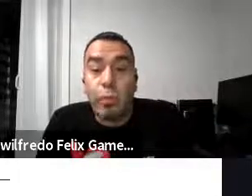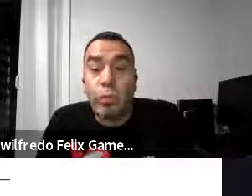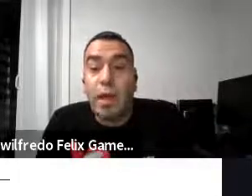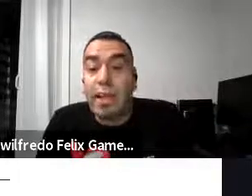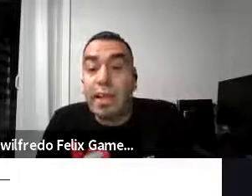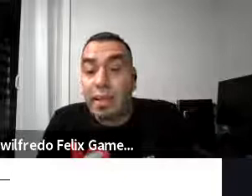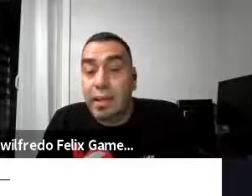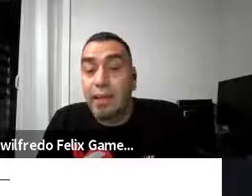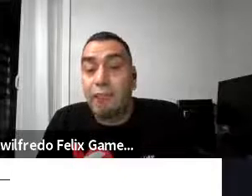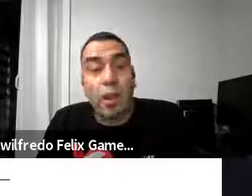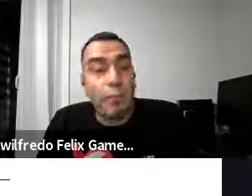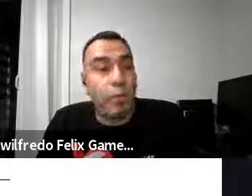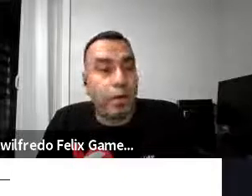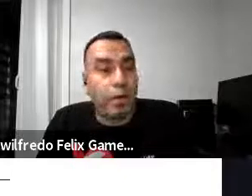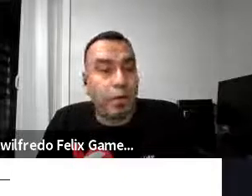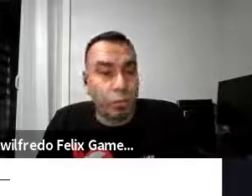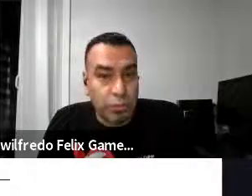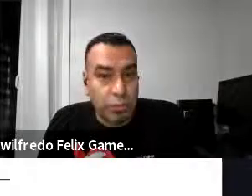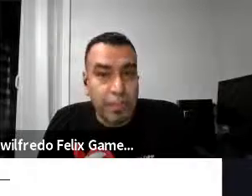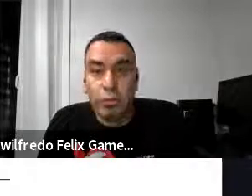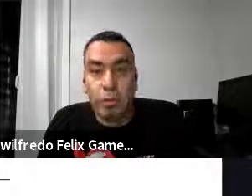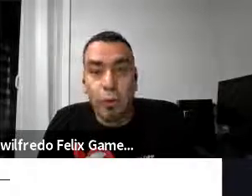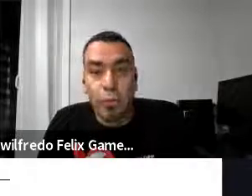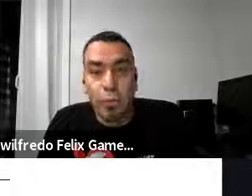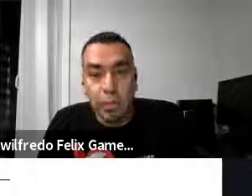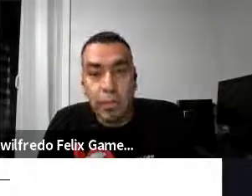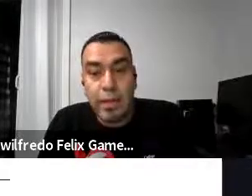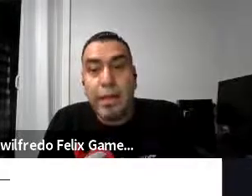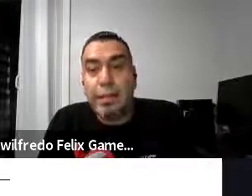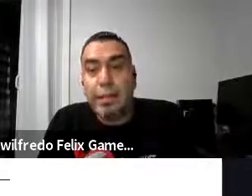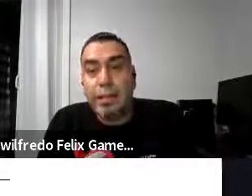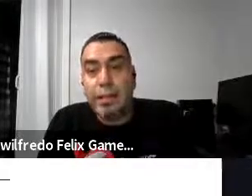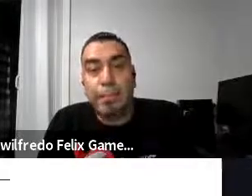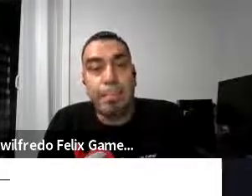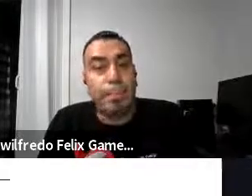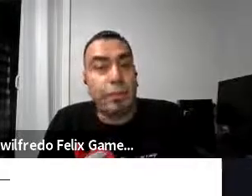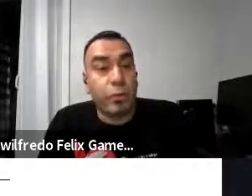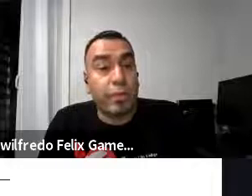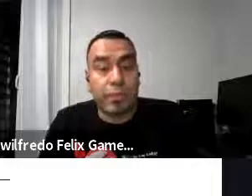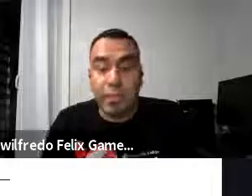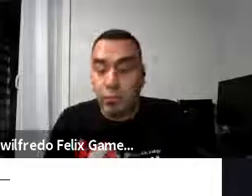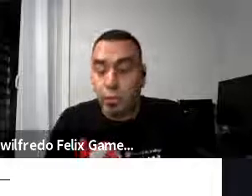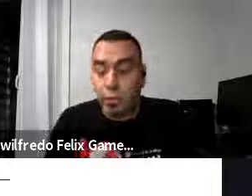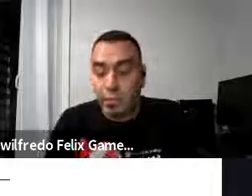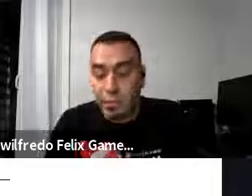and we do have a link a phone number where students can schedule an appointment with them. The attorneys, he helped with